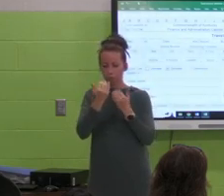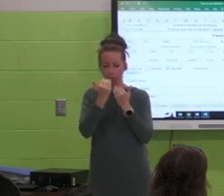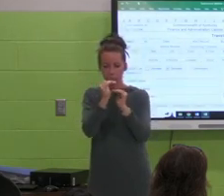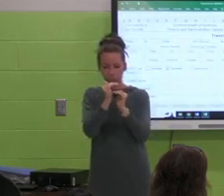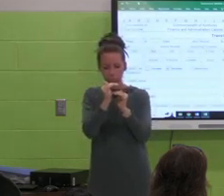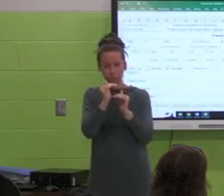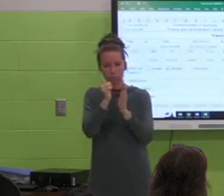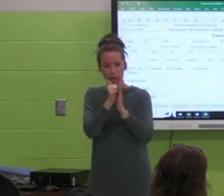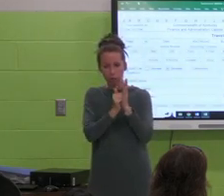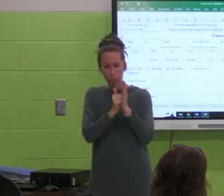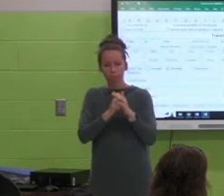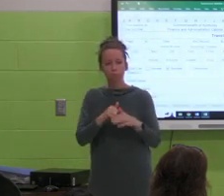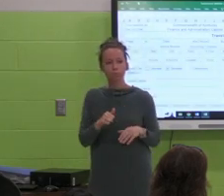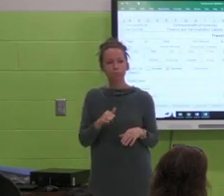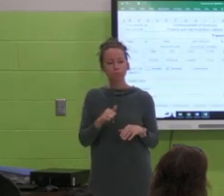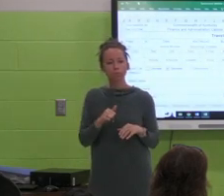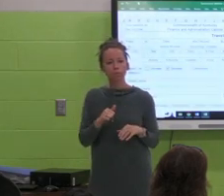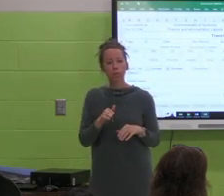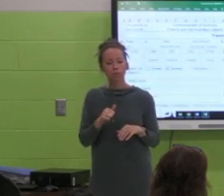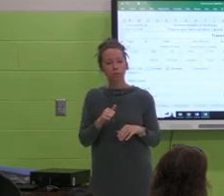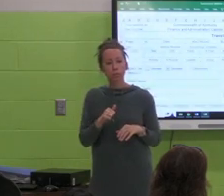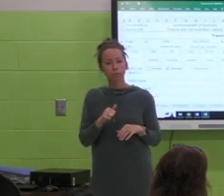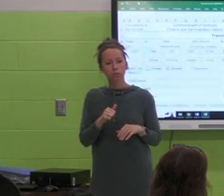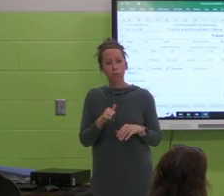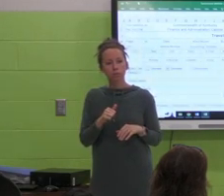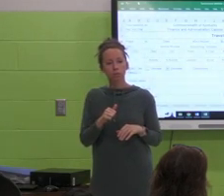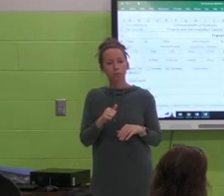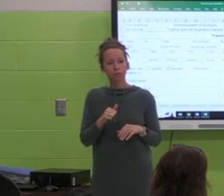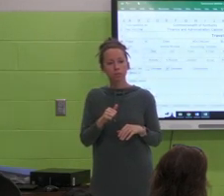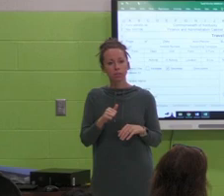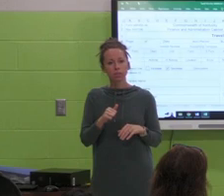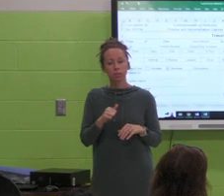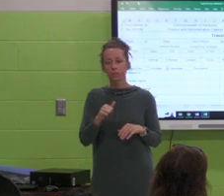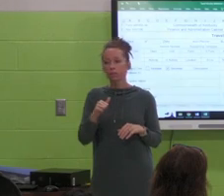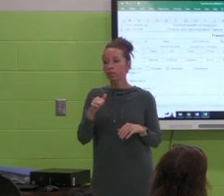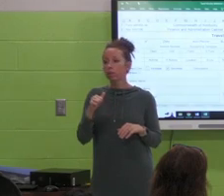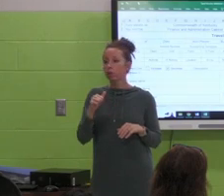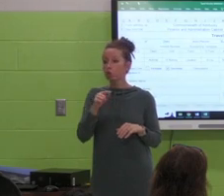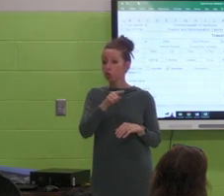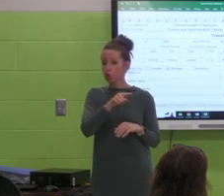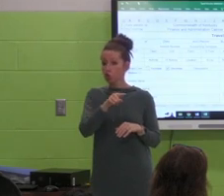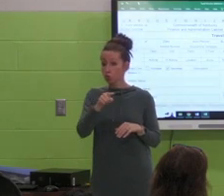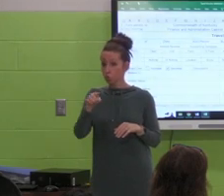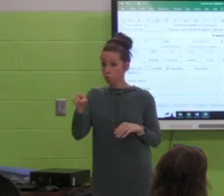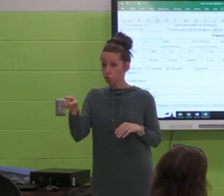so yeah there's there's um that unless it's unless you're going to get a check for Johnny